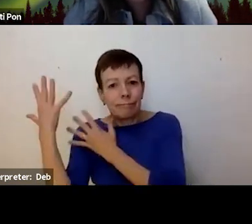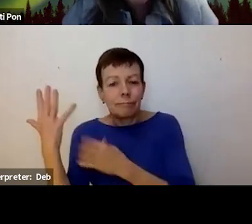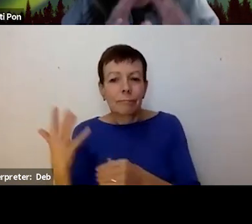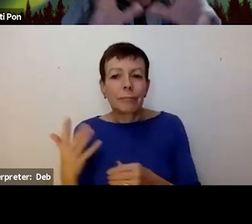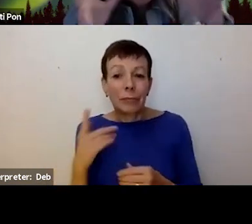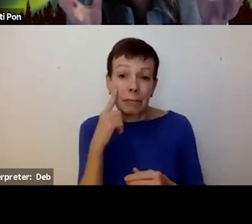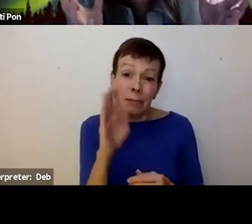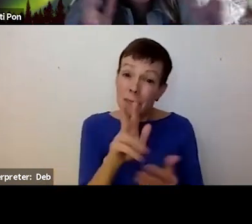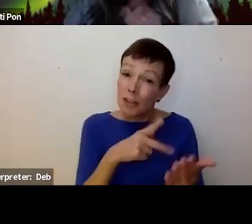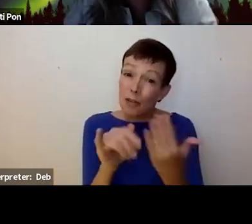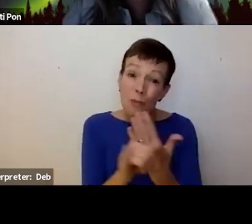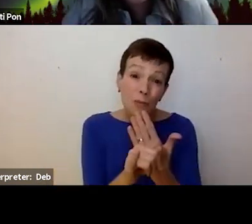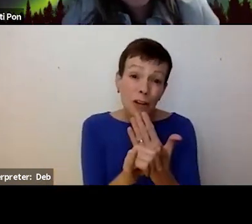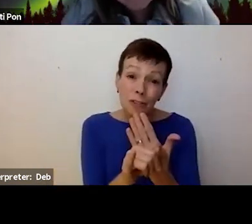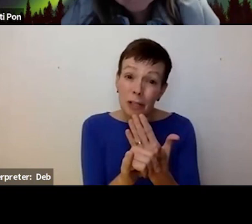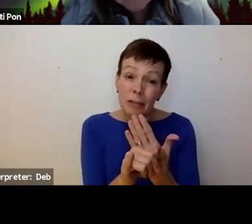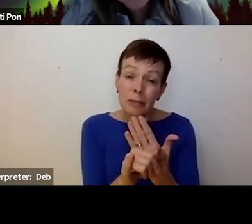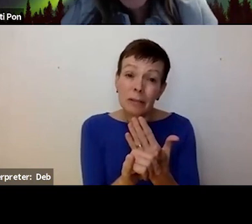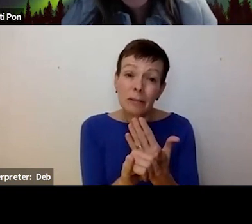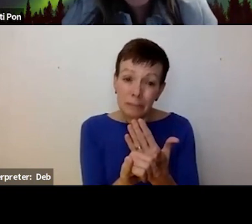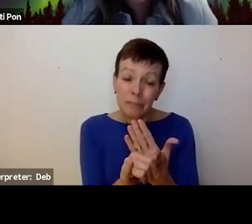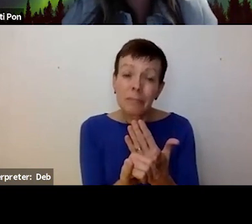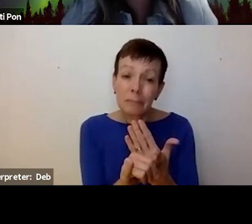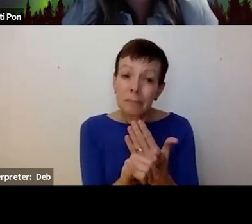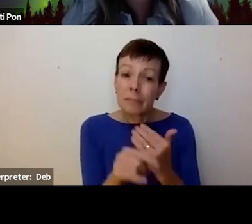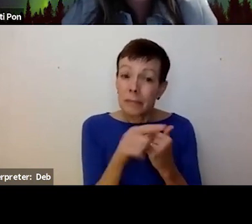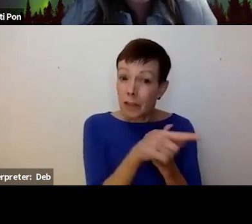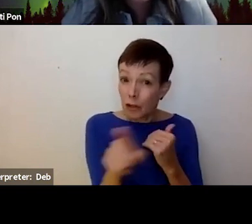in the variety of ways you've presented them even in this short time